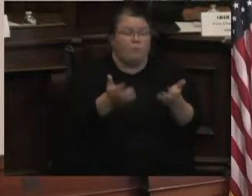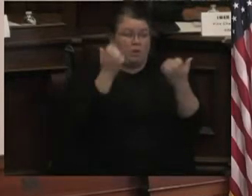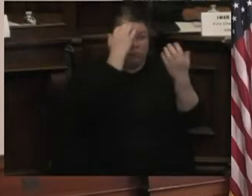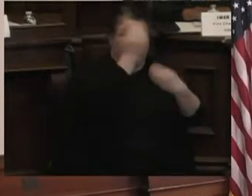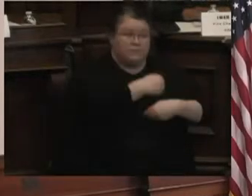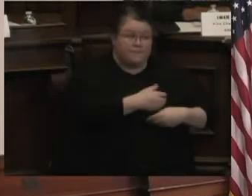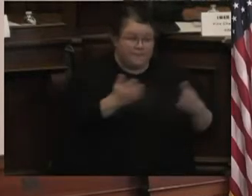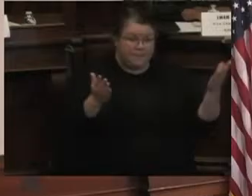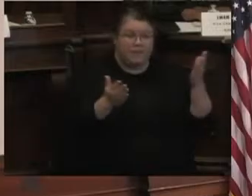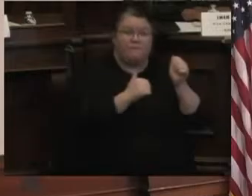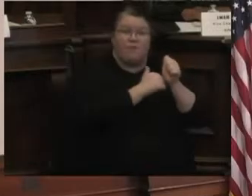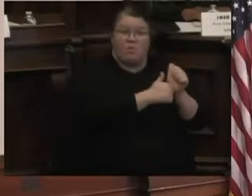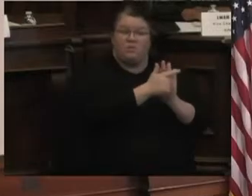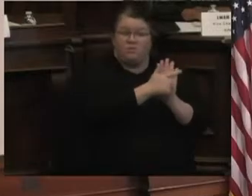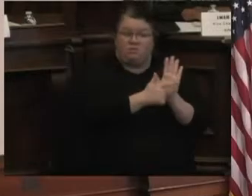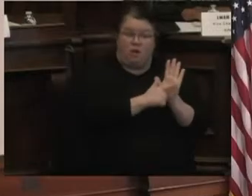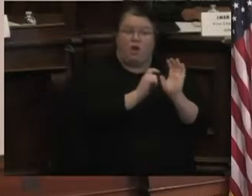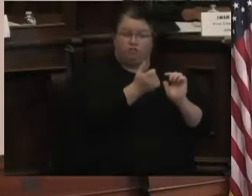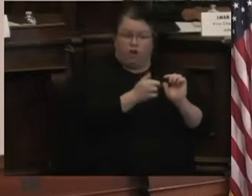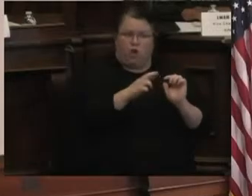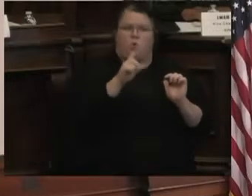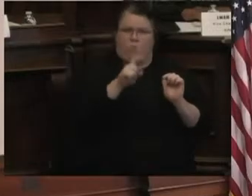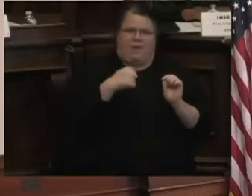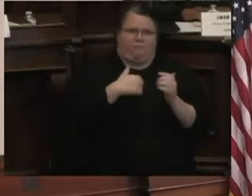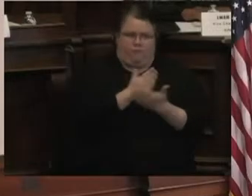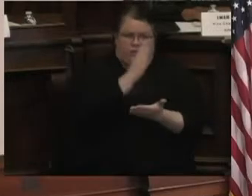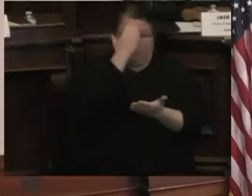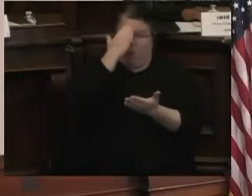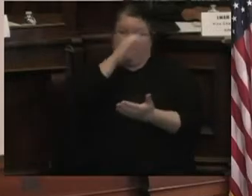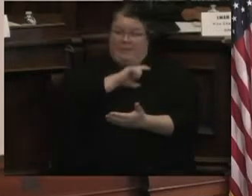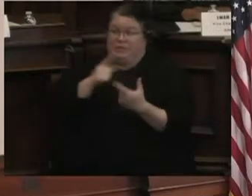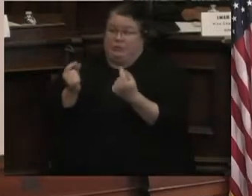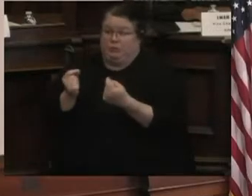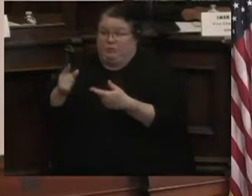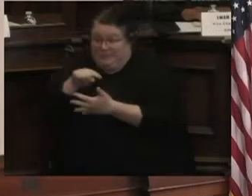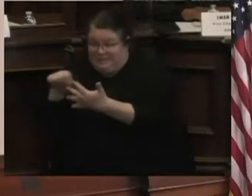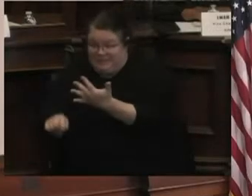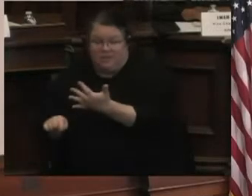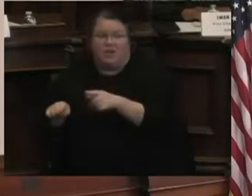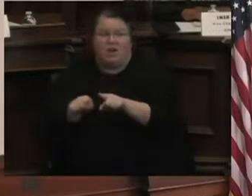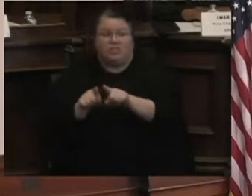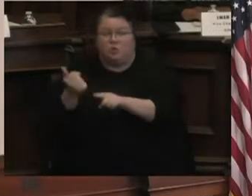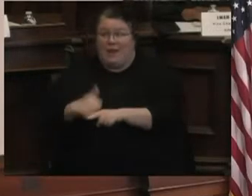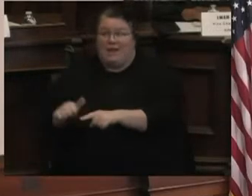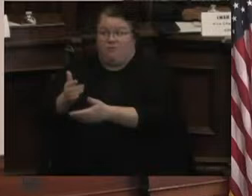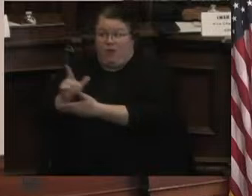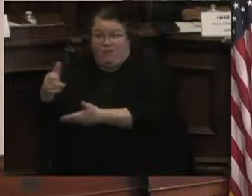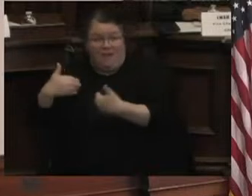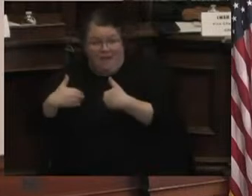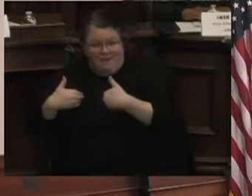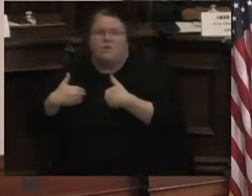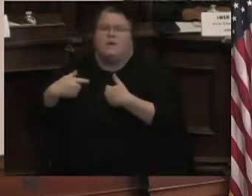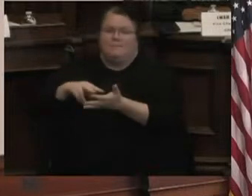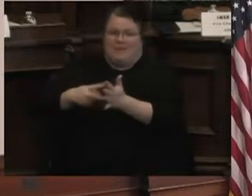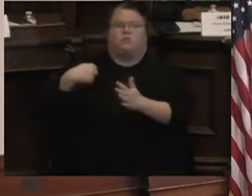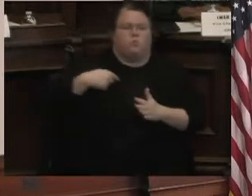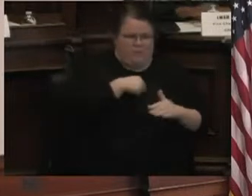sometimes. Easier said than done, but I just want to point it out for the record that under the charter, we should